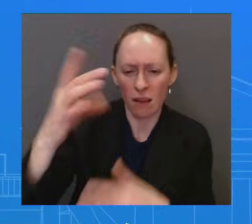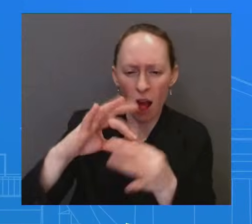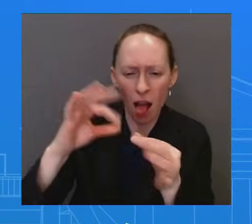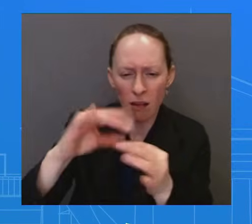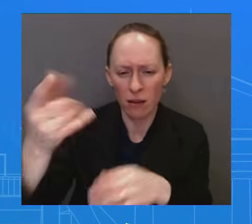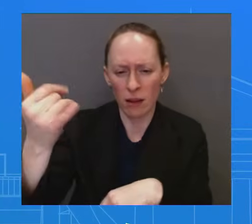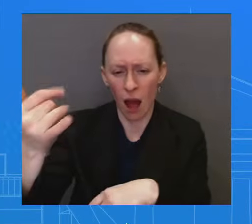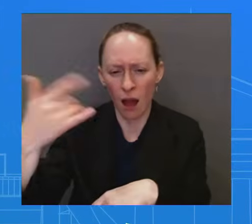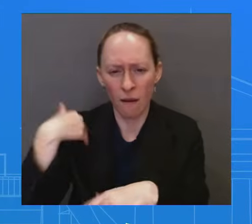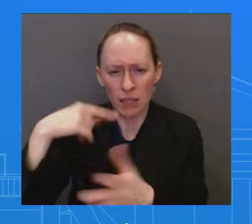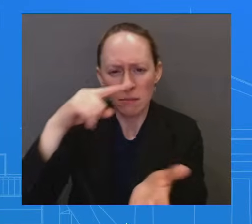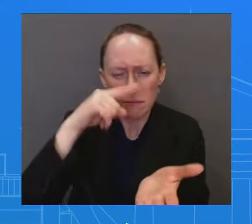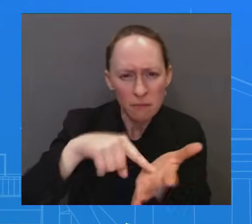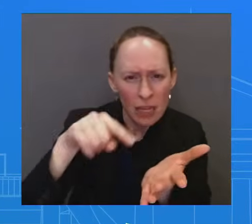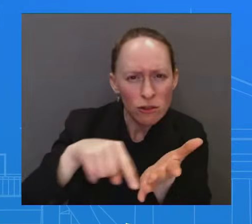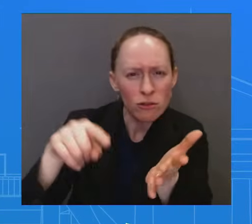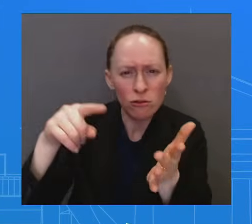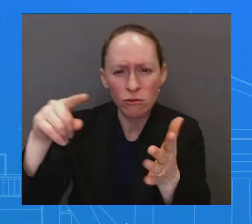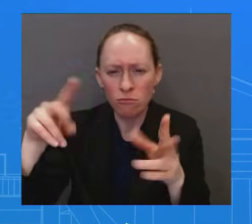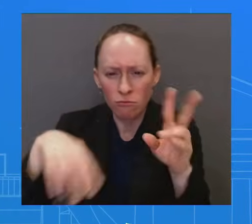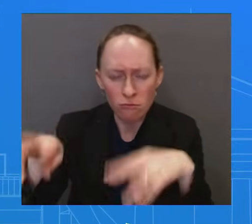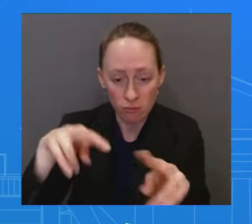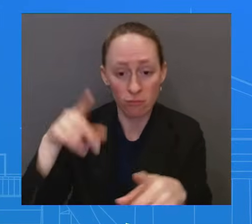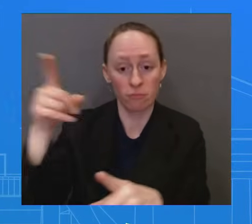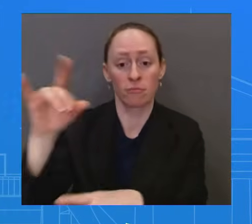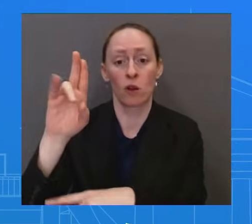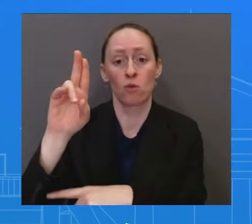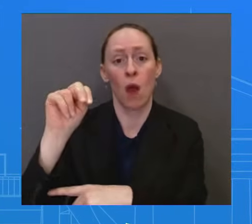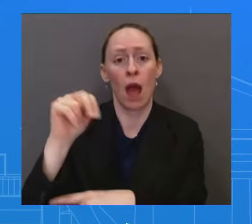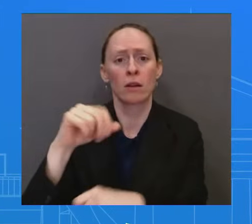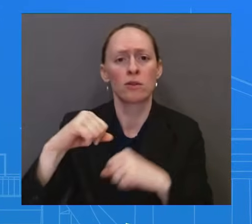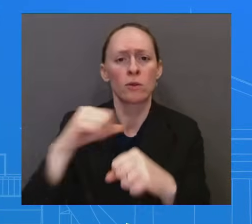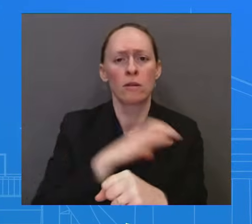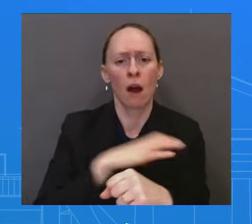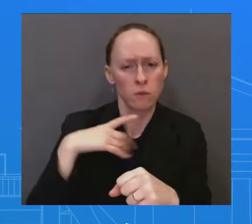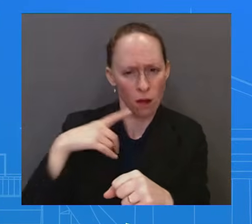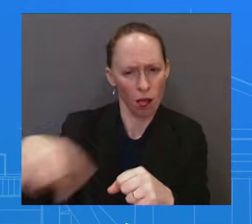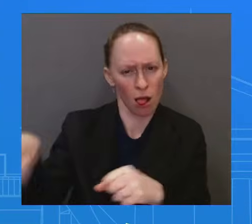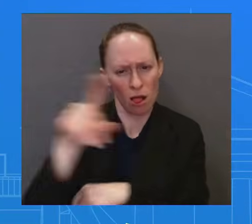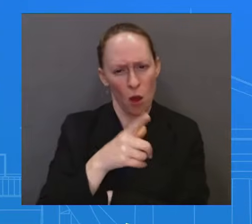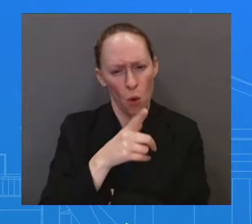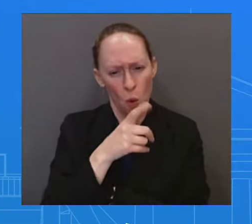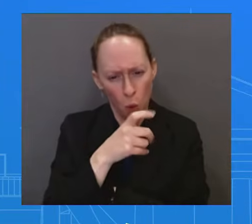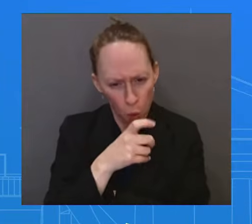And the issue of who is doing the inspections is a key -- key one in that -- in that ongoing discussions up there.